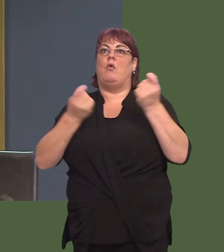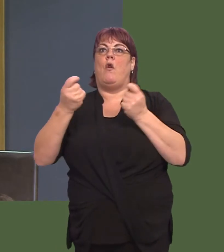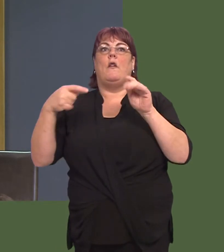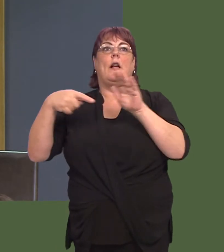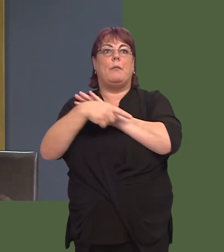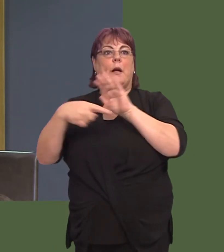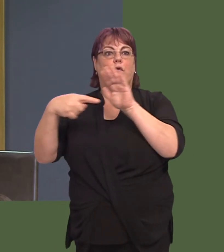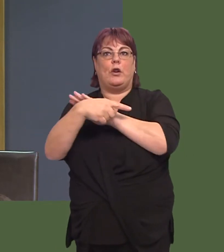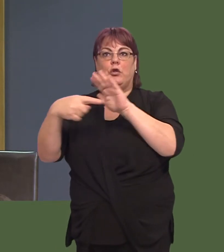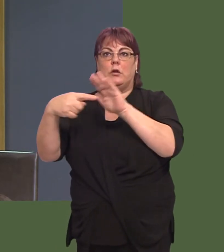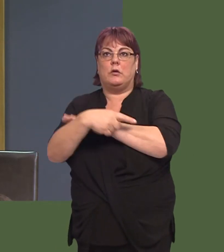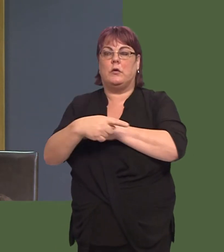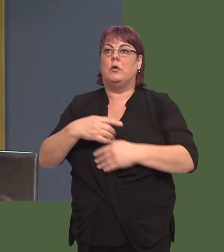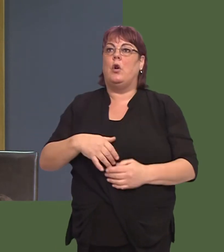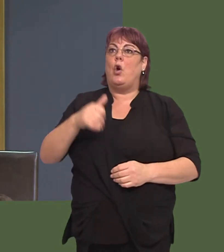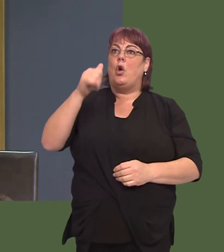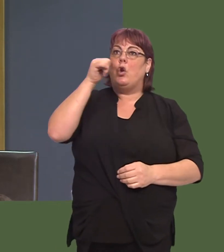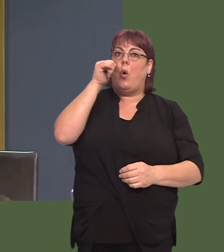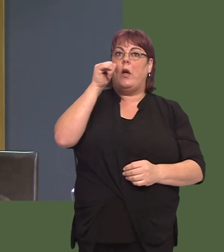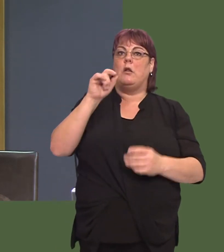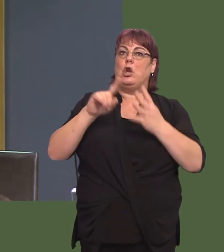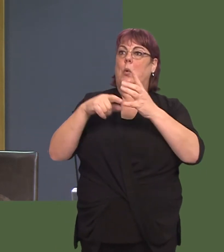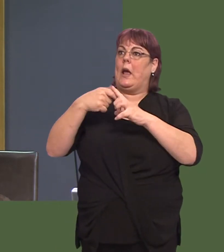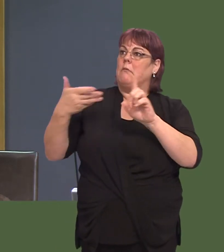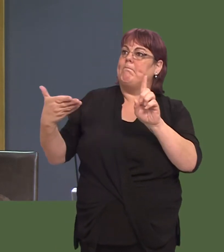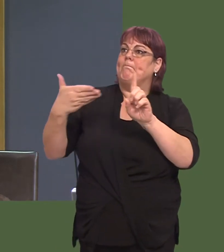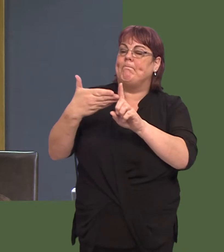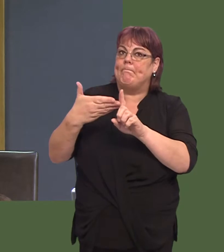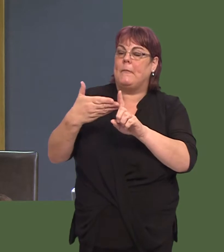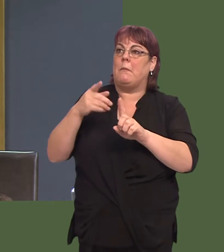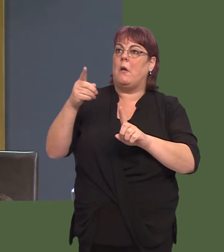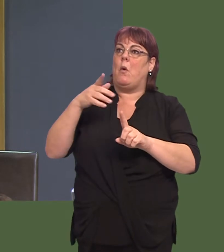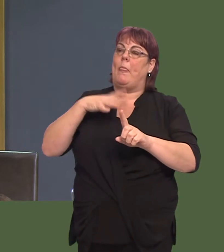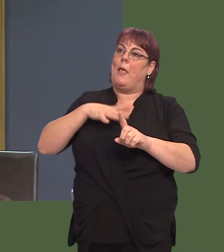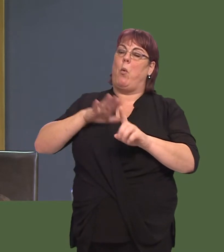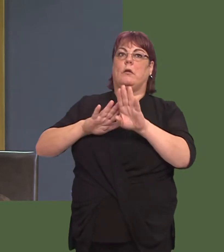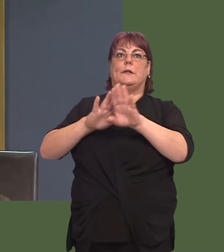the intentions of the UK Government in terms of their aspirations.